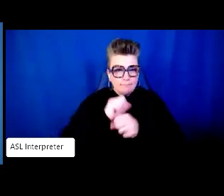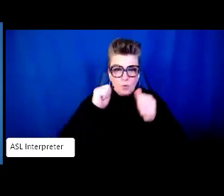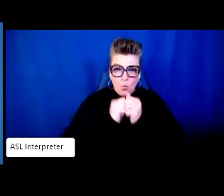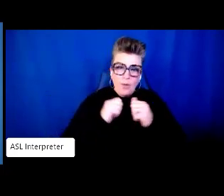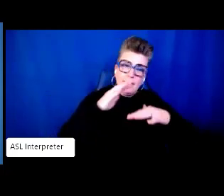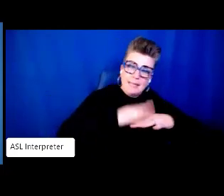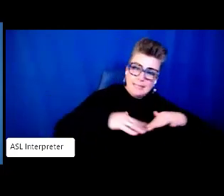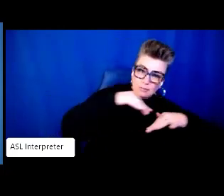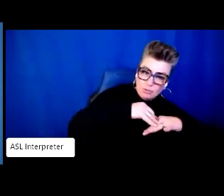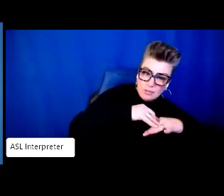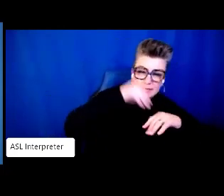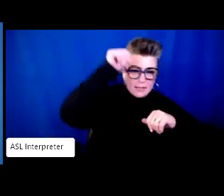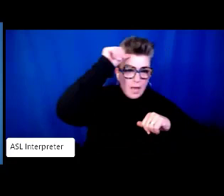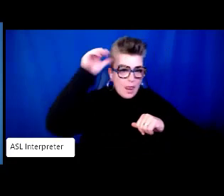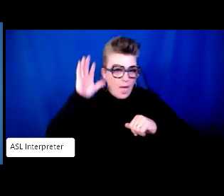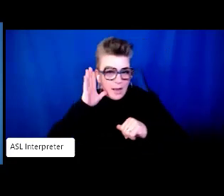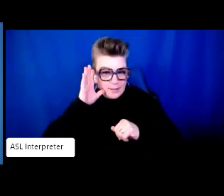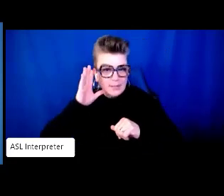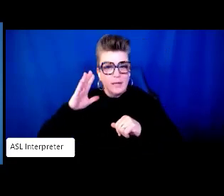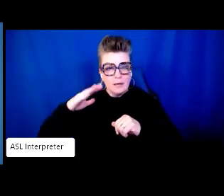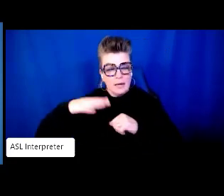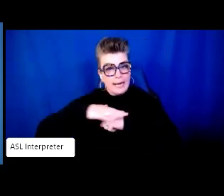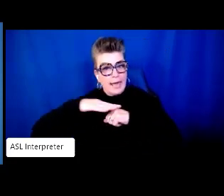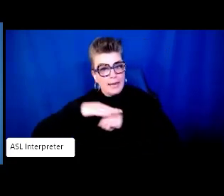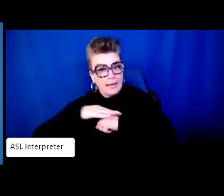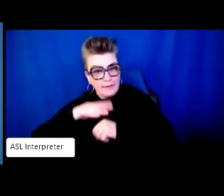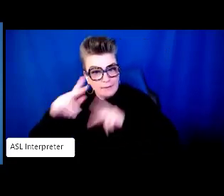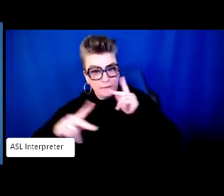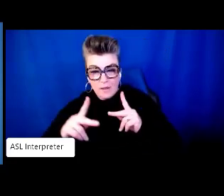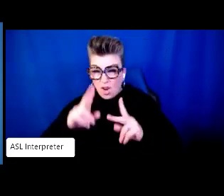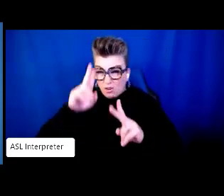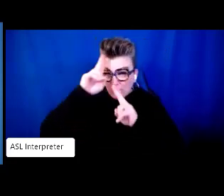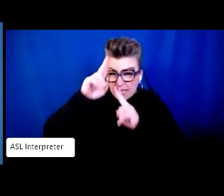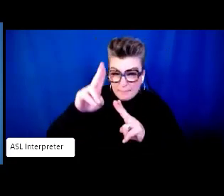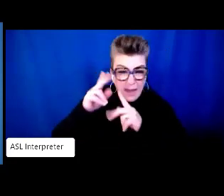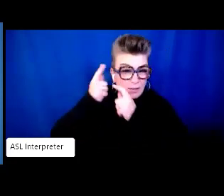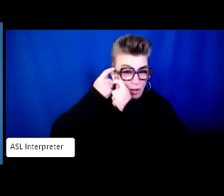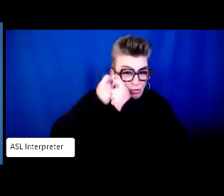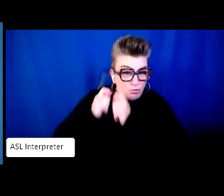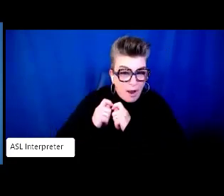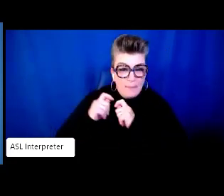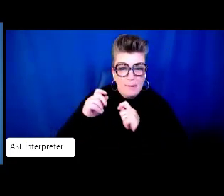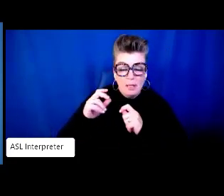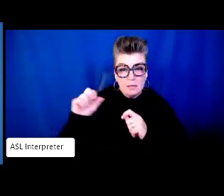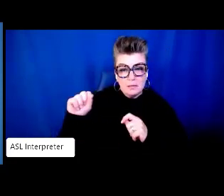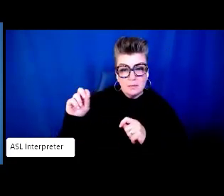And it emphasizes respect for tribal sovereignty and trust building between researchers and tribes